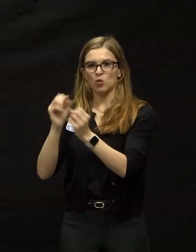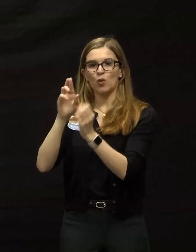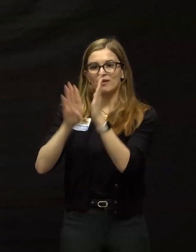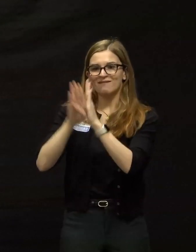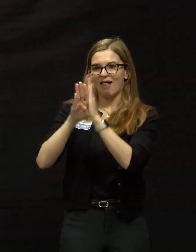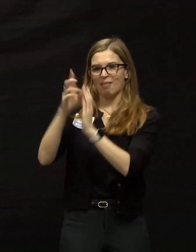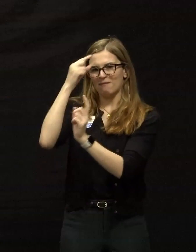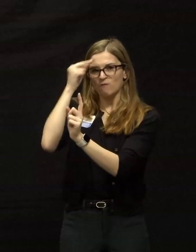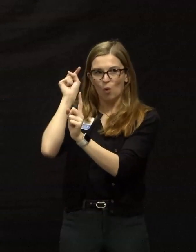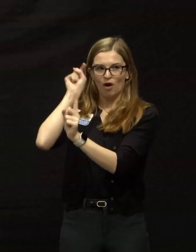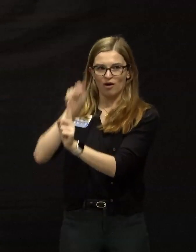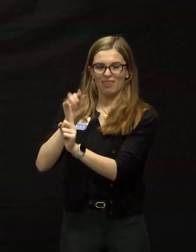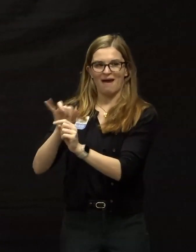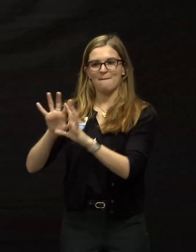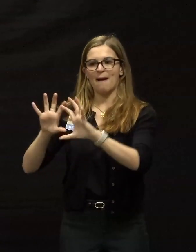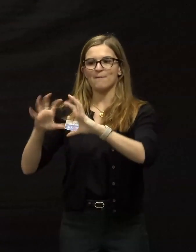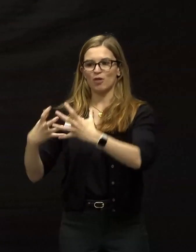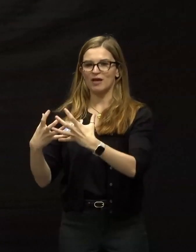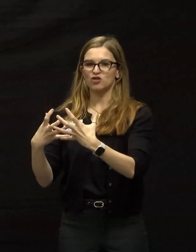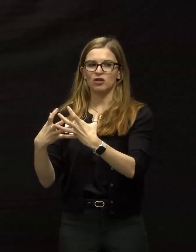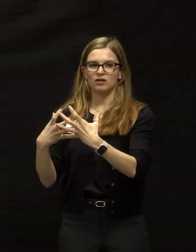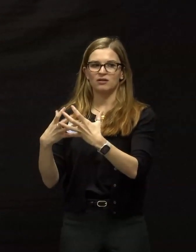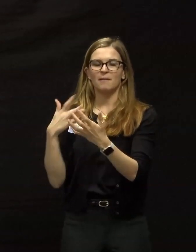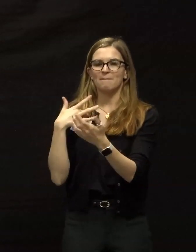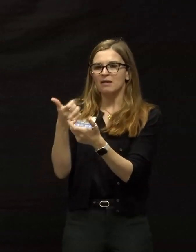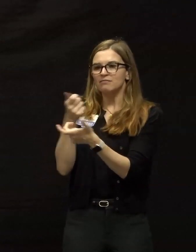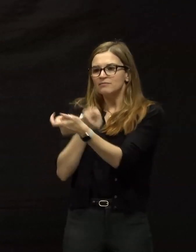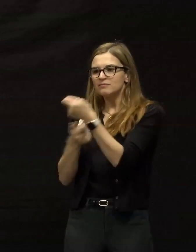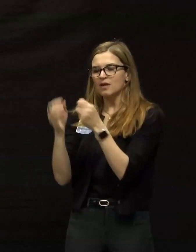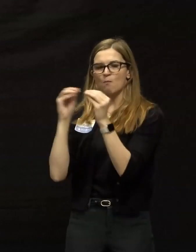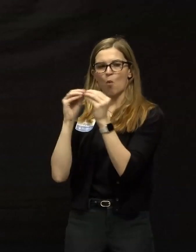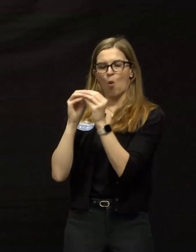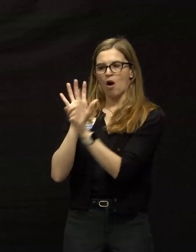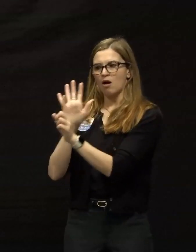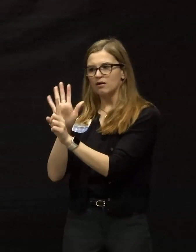to that specific population, developed specifically for those people.